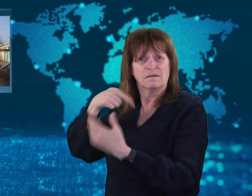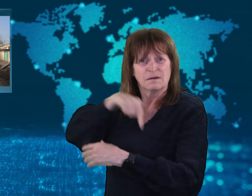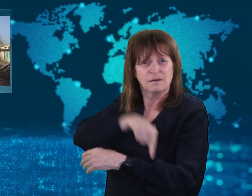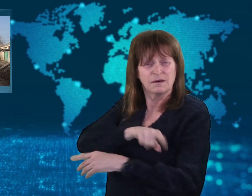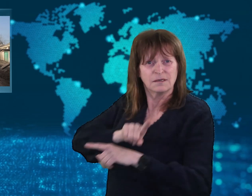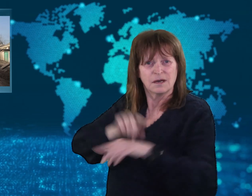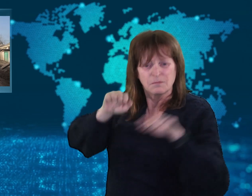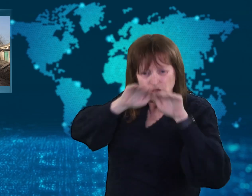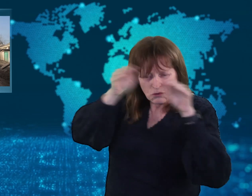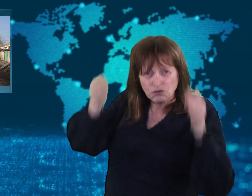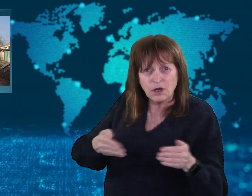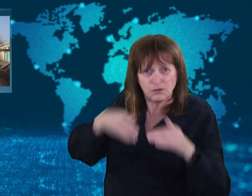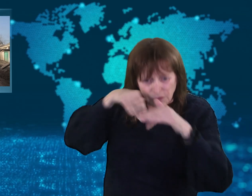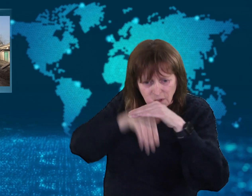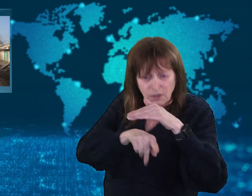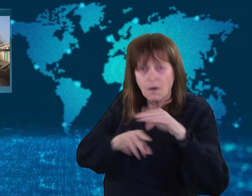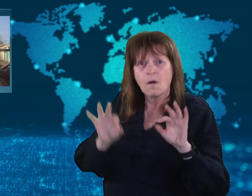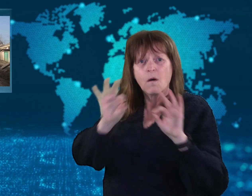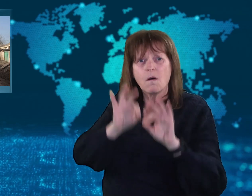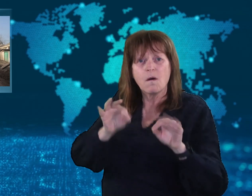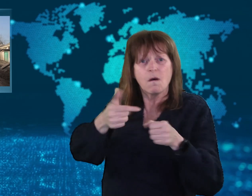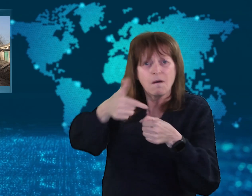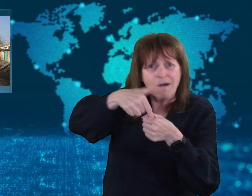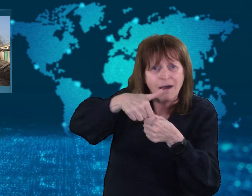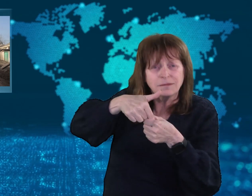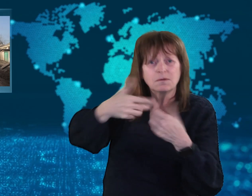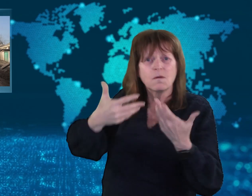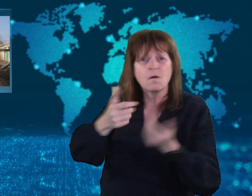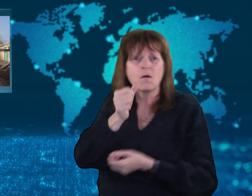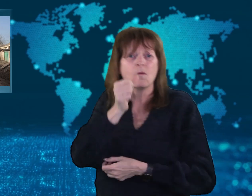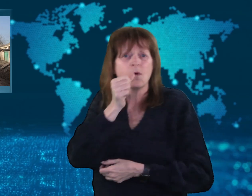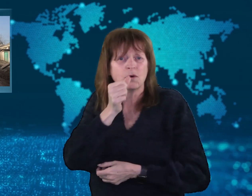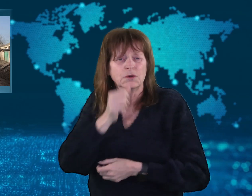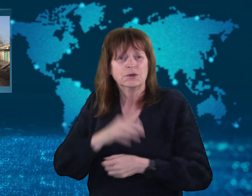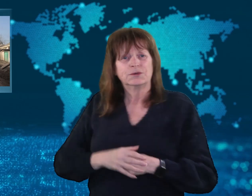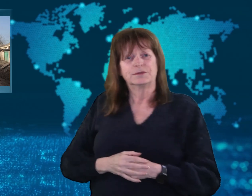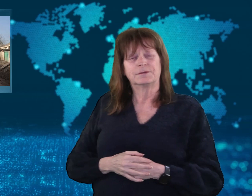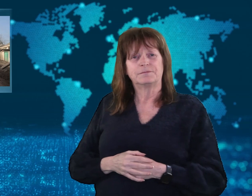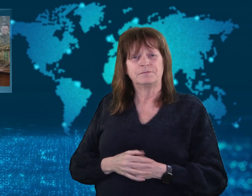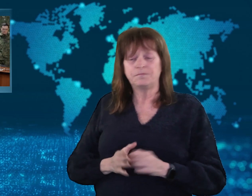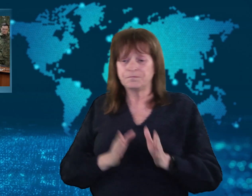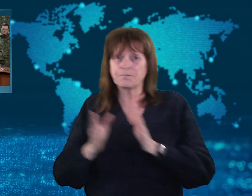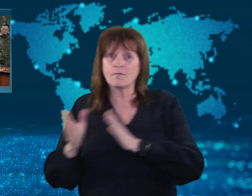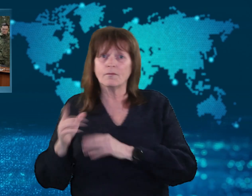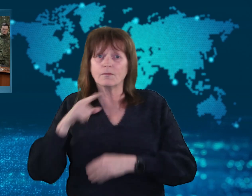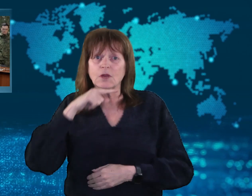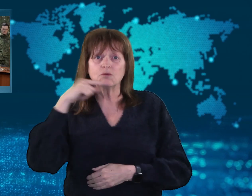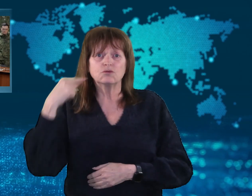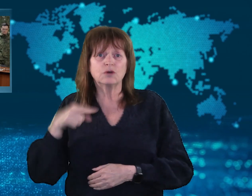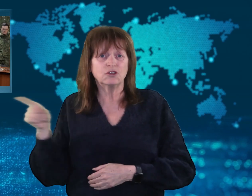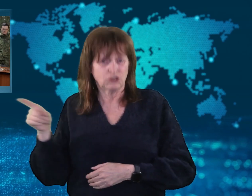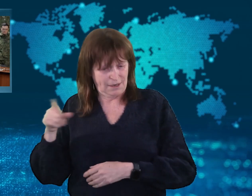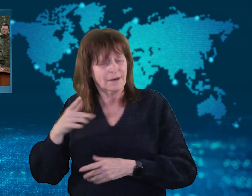living in shelters with no gas or water.